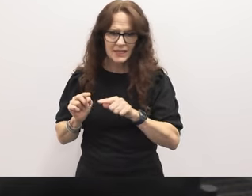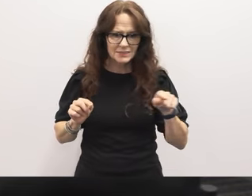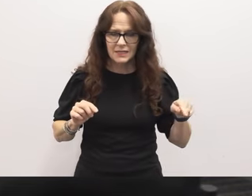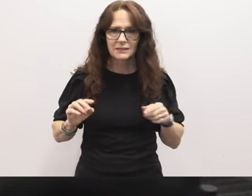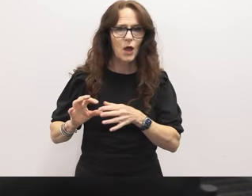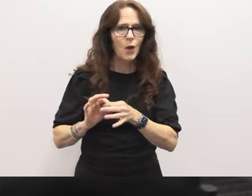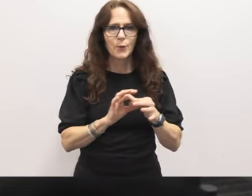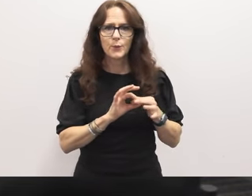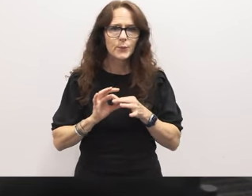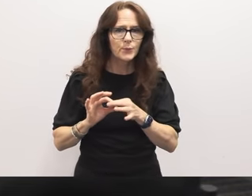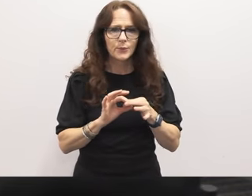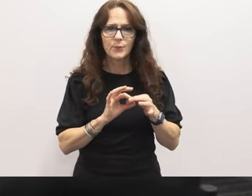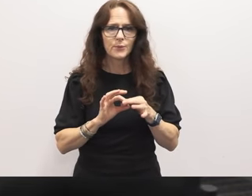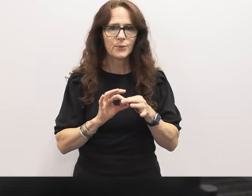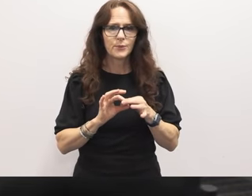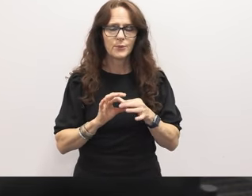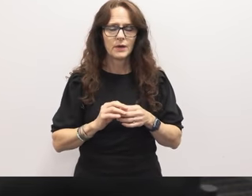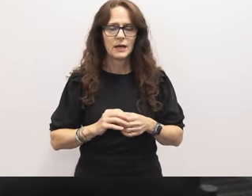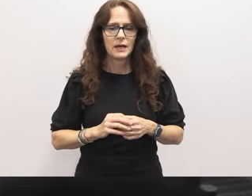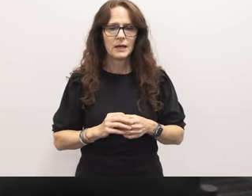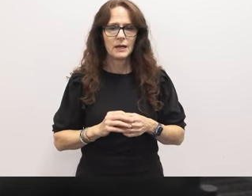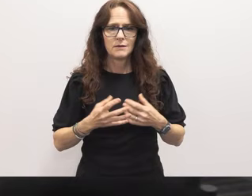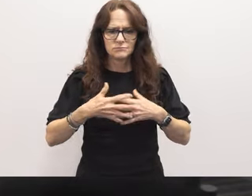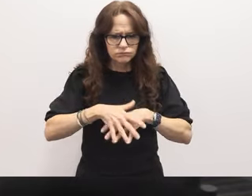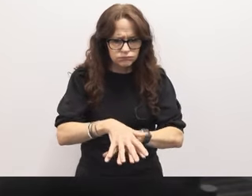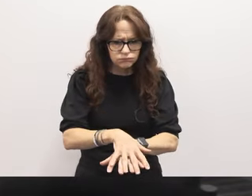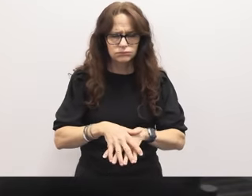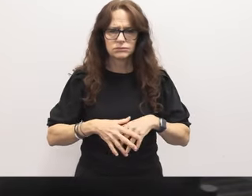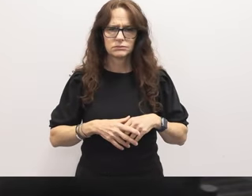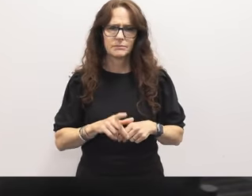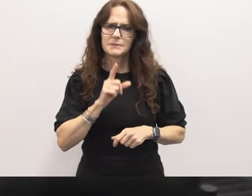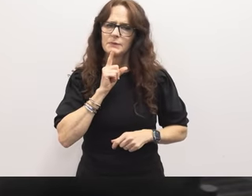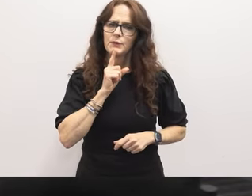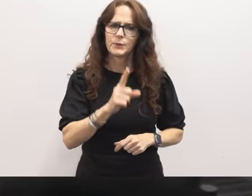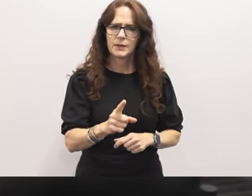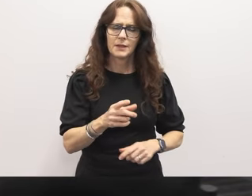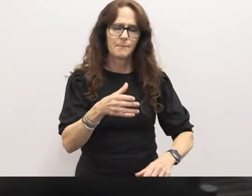And so it's just, it's been a really powerful experience